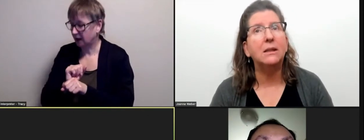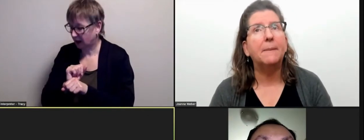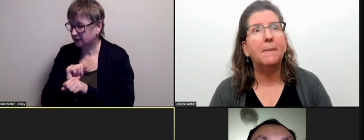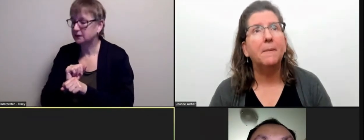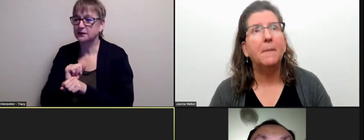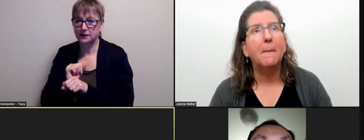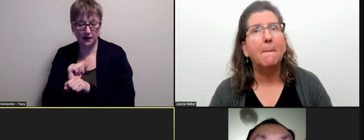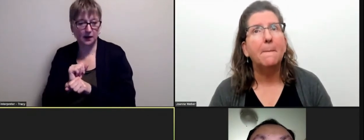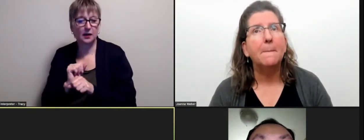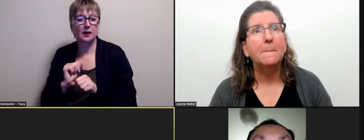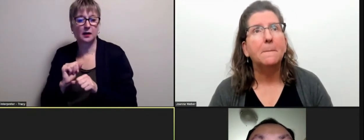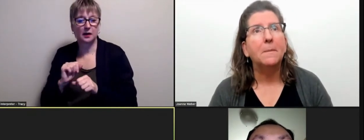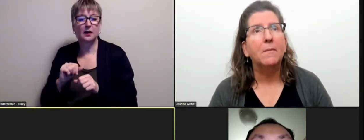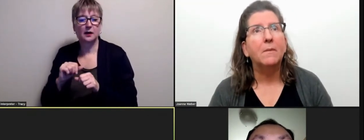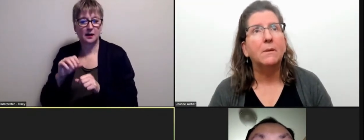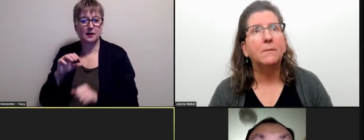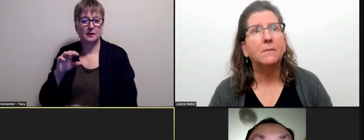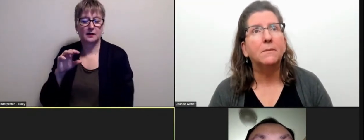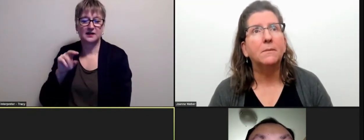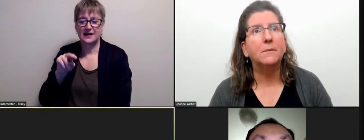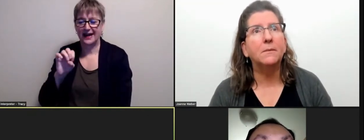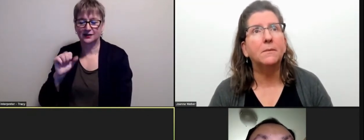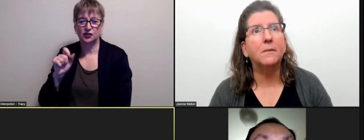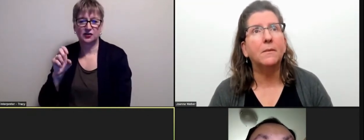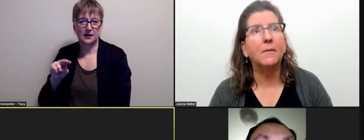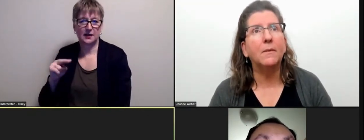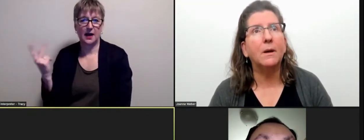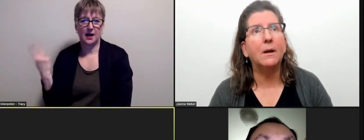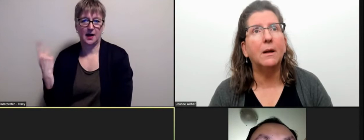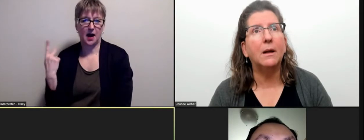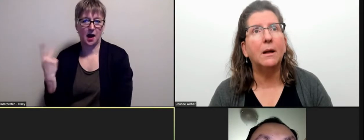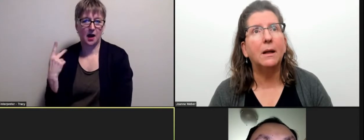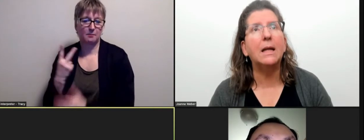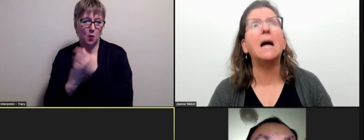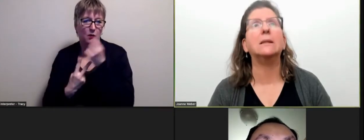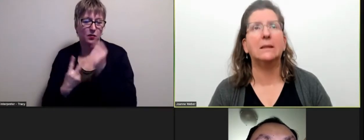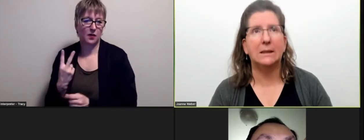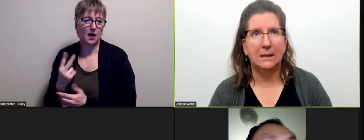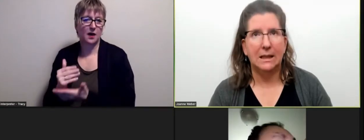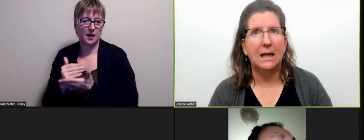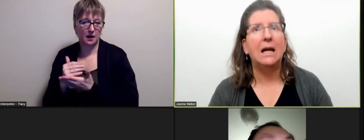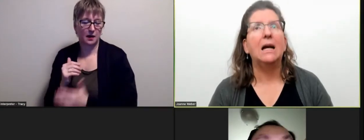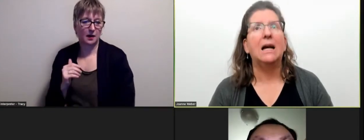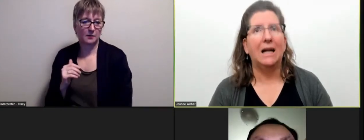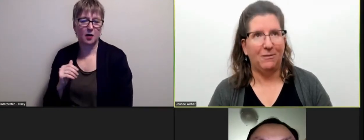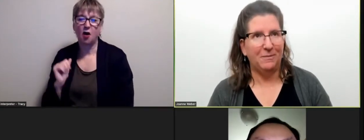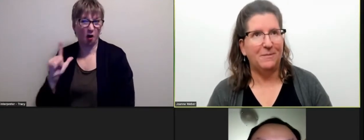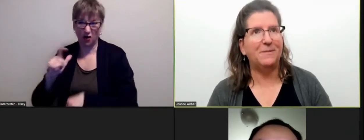Major: Yes most of the time. Dr. Weber: Yeah. Major: Almost all the time actually, I'd say.